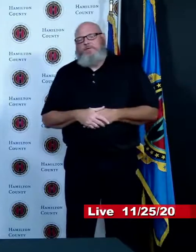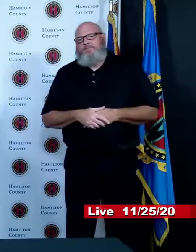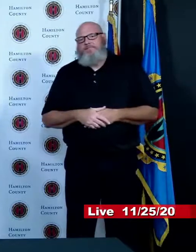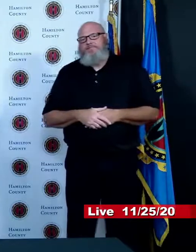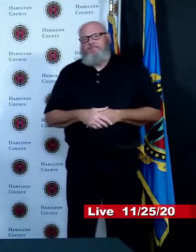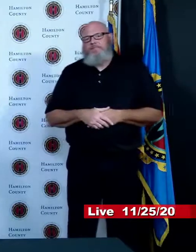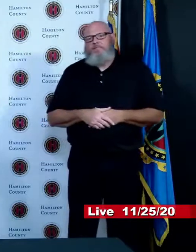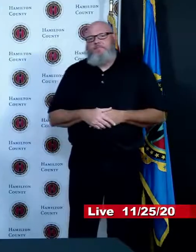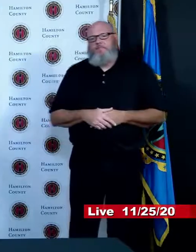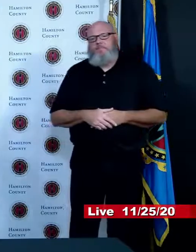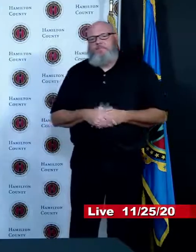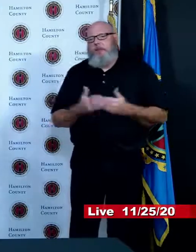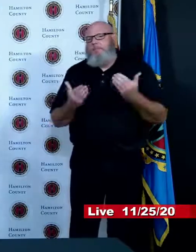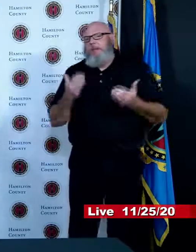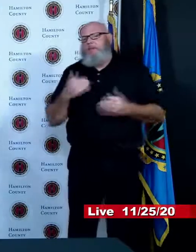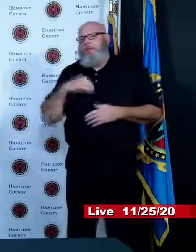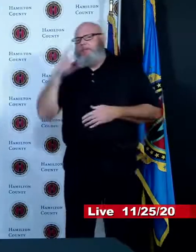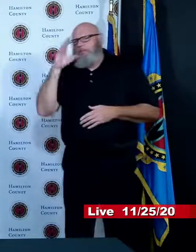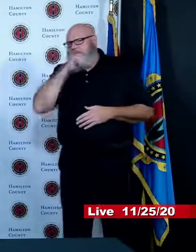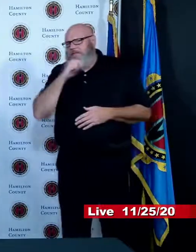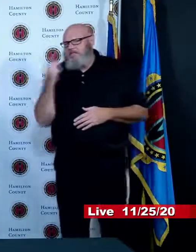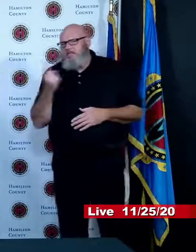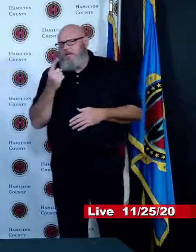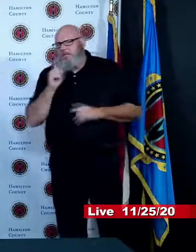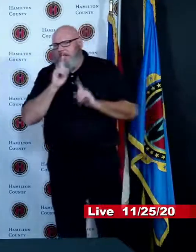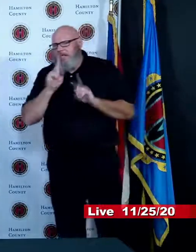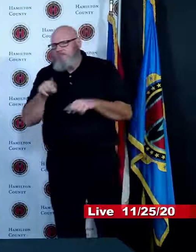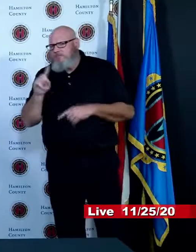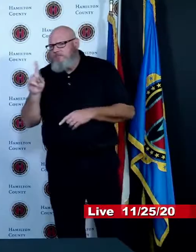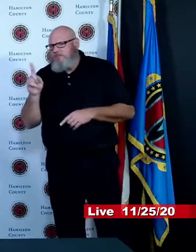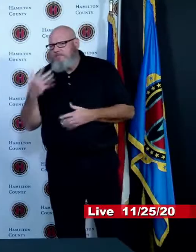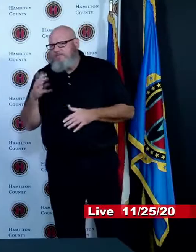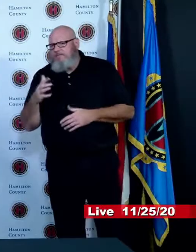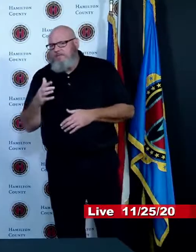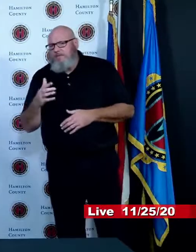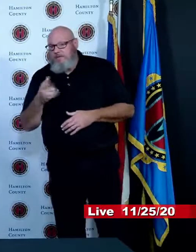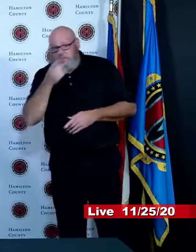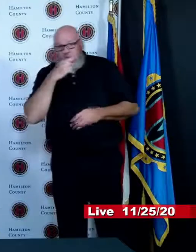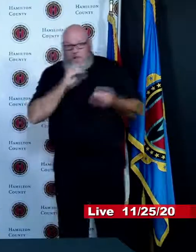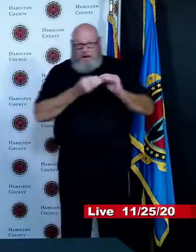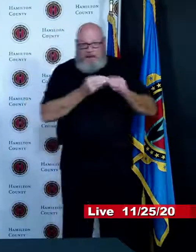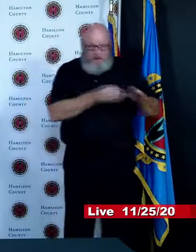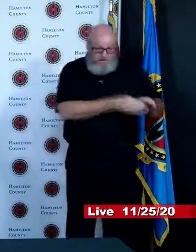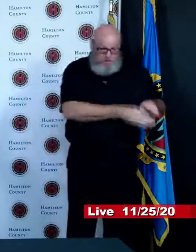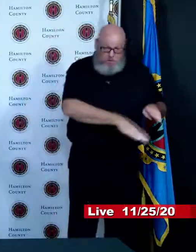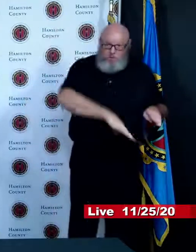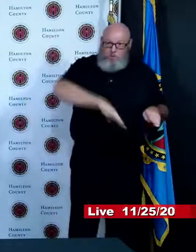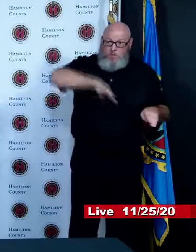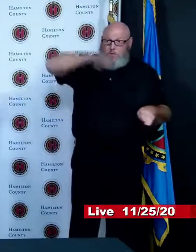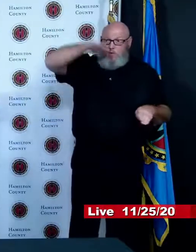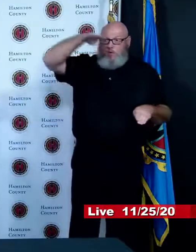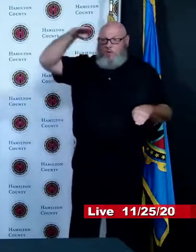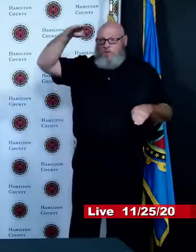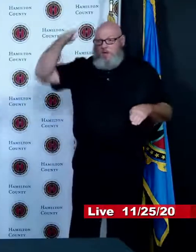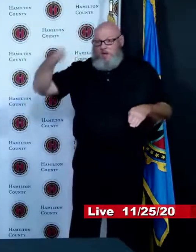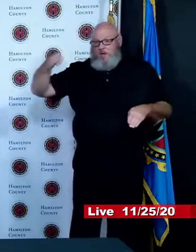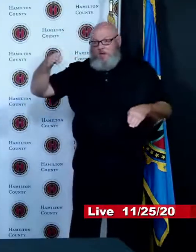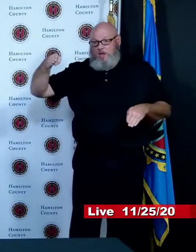when you look at the you talk about the plateau and the increase of cases is that a statistical